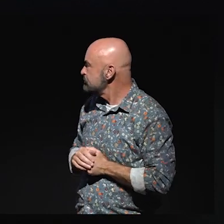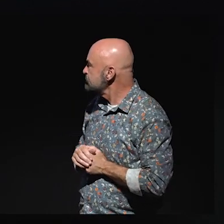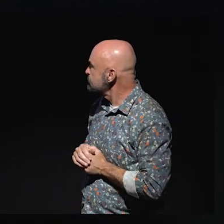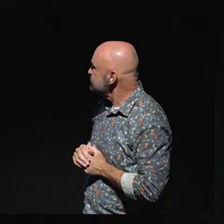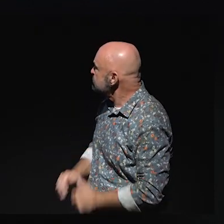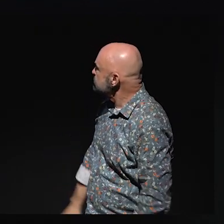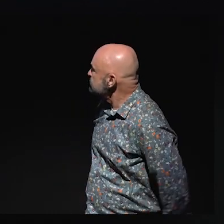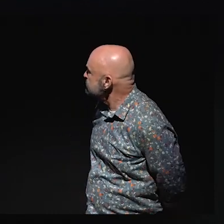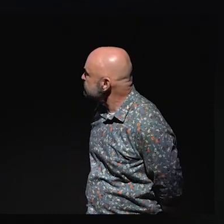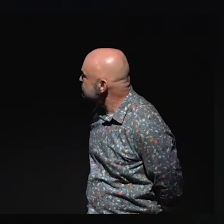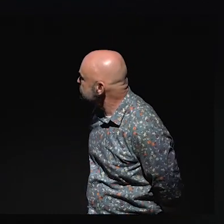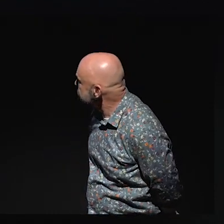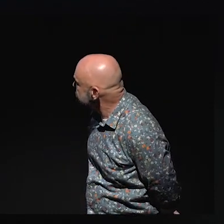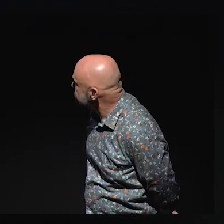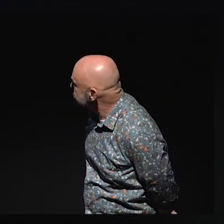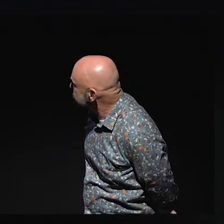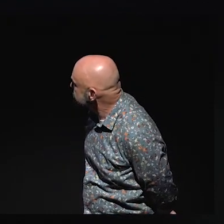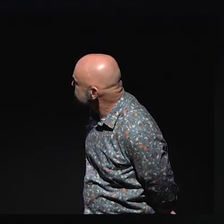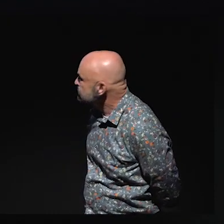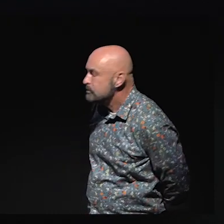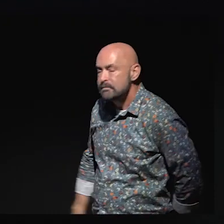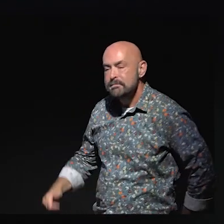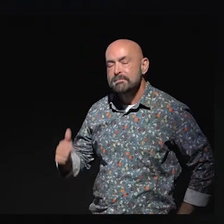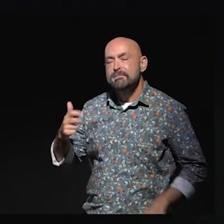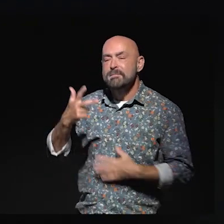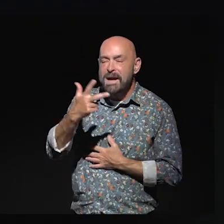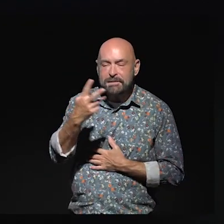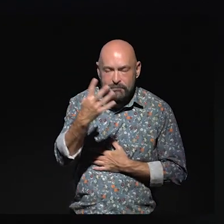Similarly, 1814, Napoleon falls.